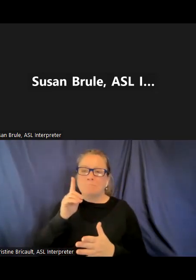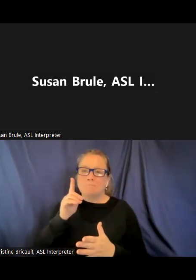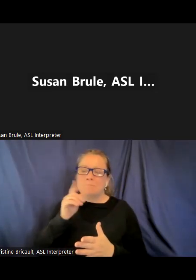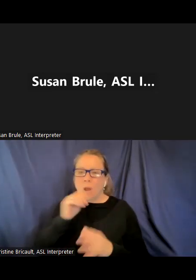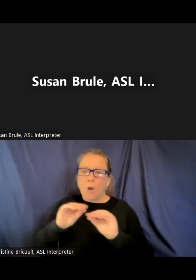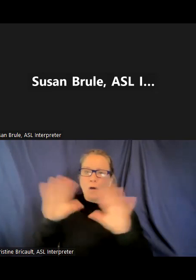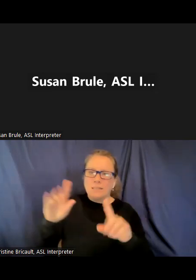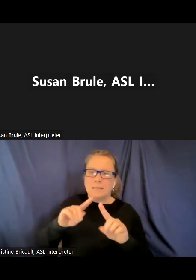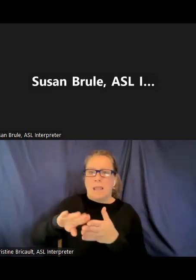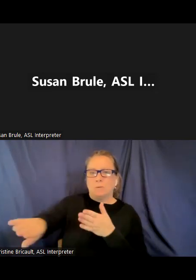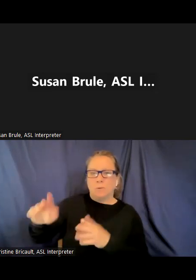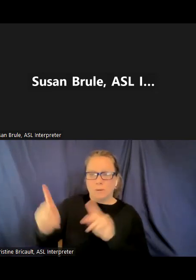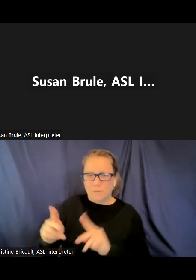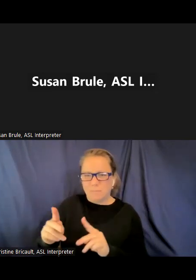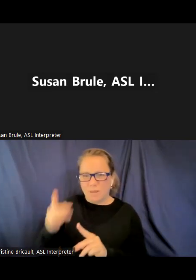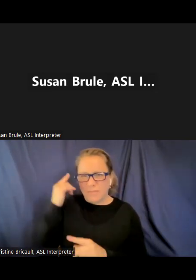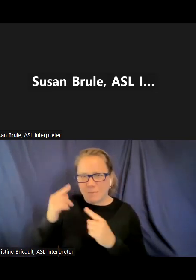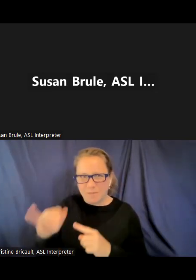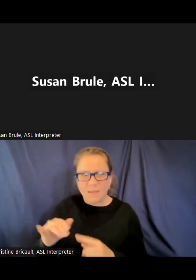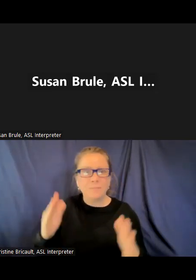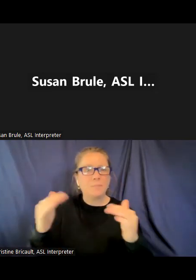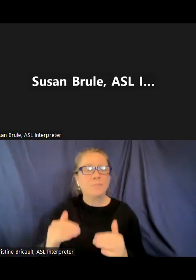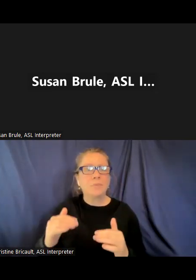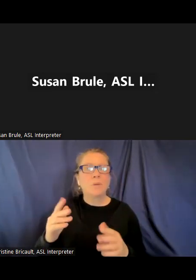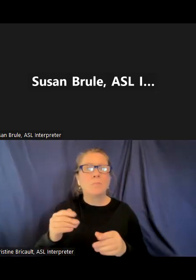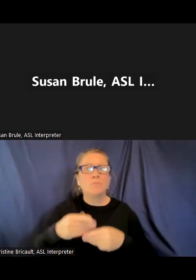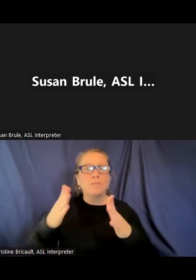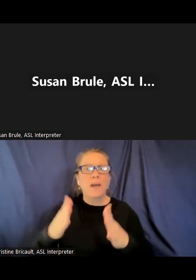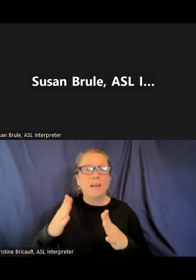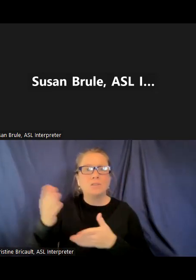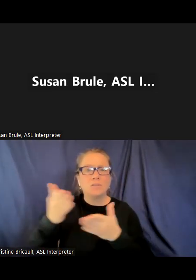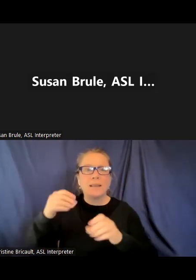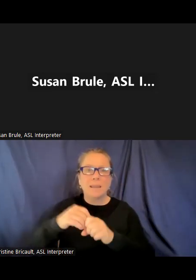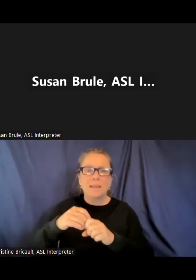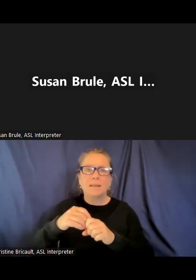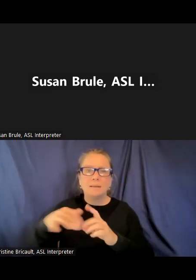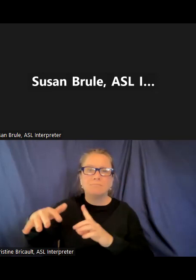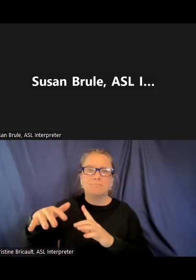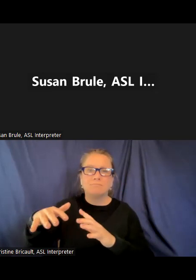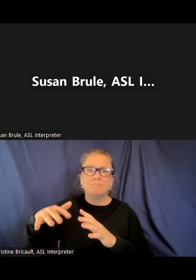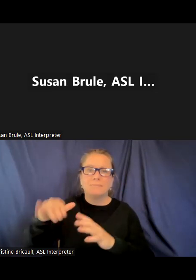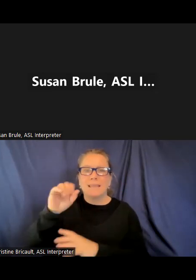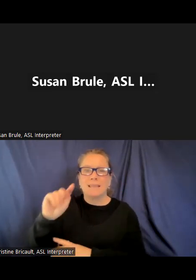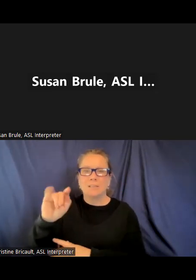Provide services in an integrative environment wherever possible. The ADA says that you can't have one service